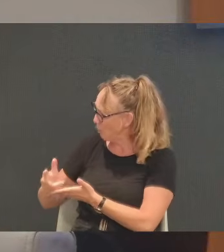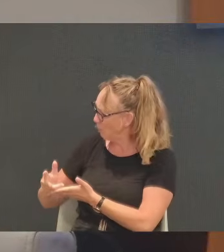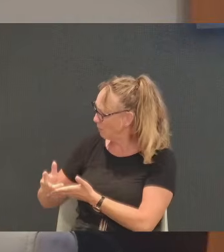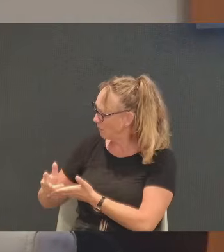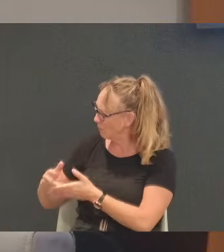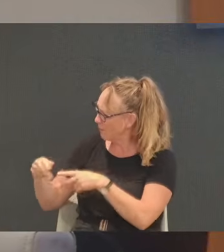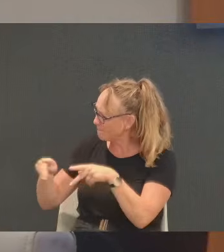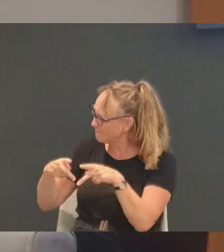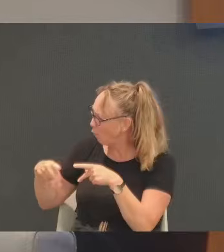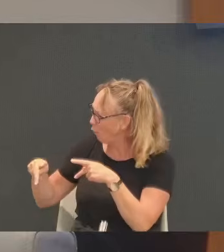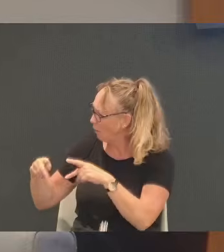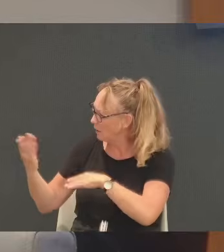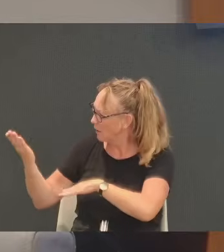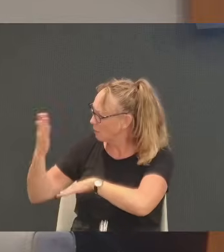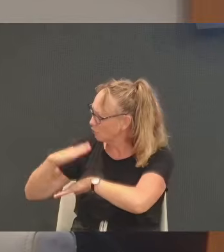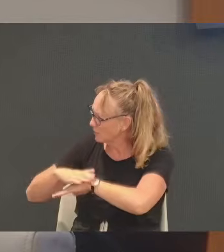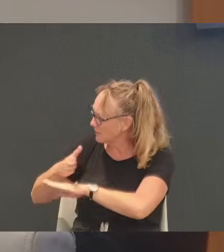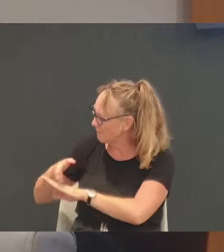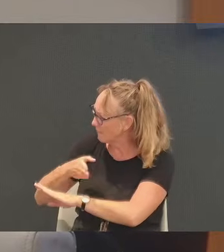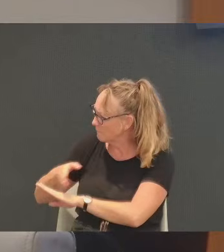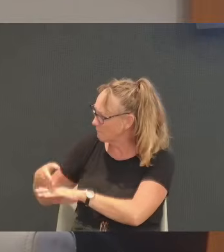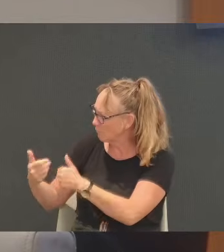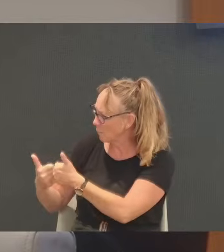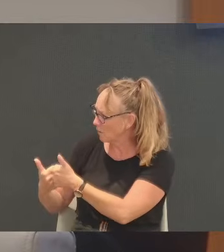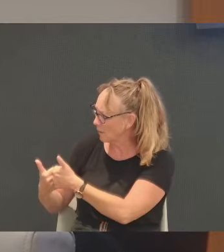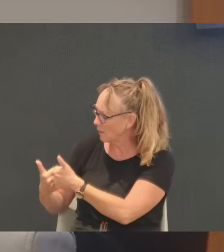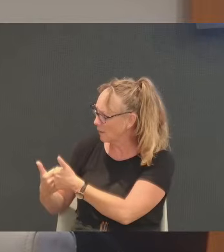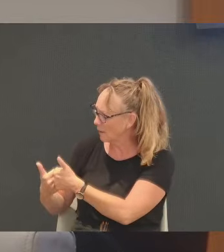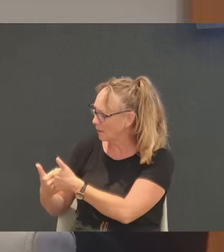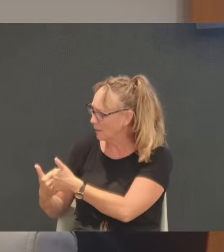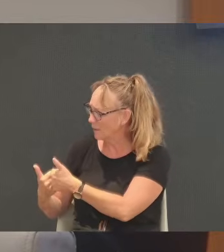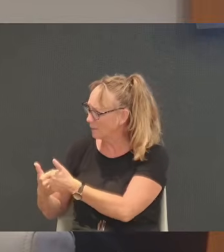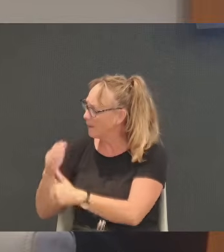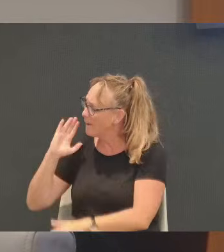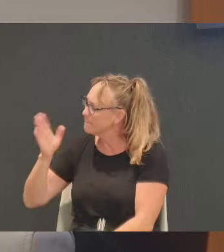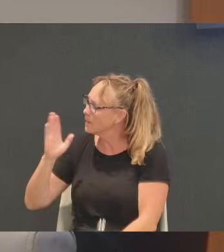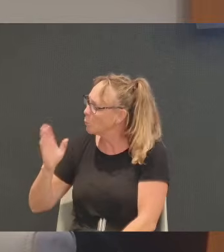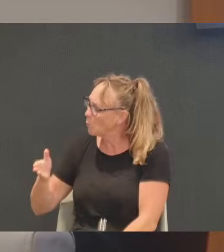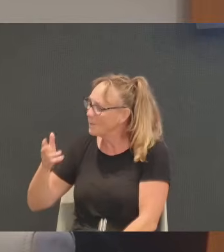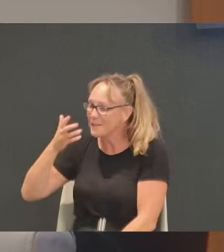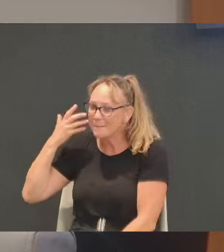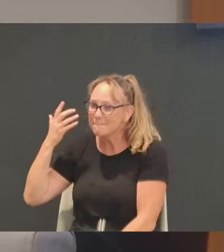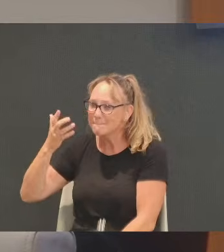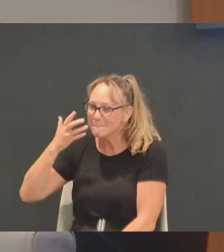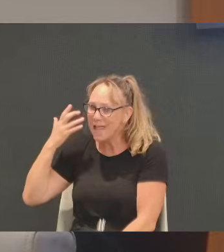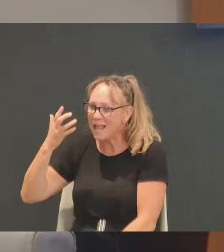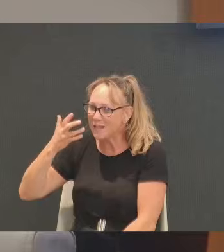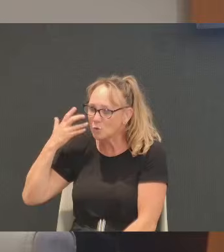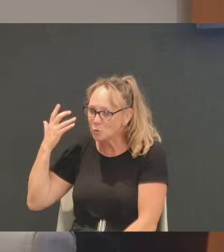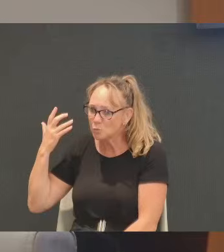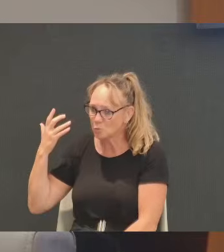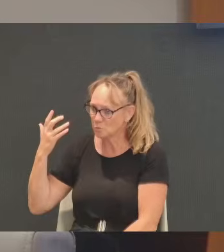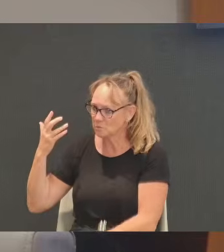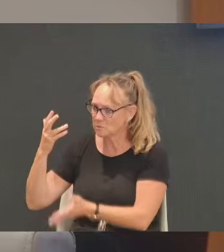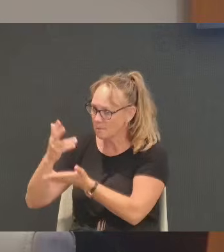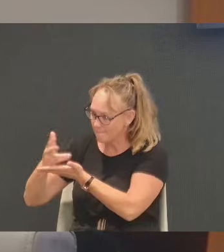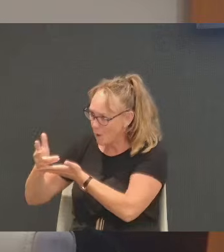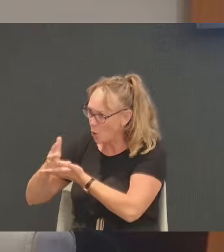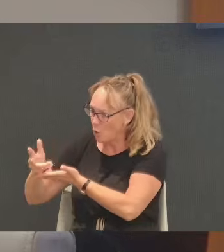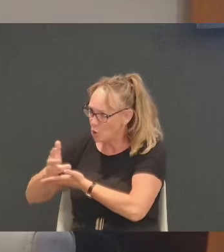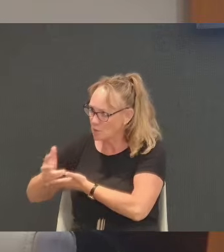available, but it will be parking it will be Bengals parking through the through the team.